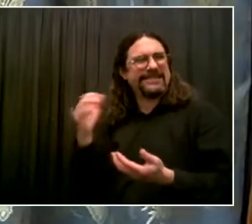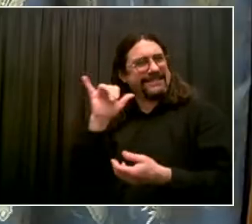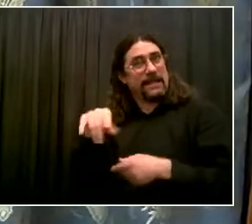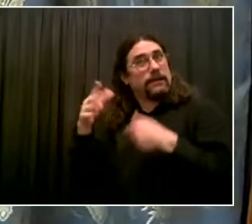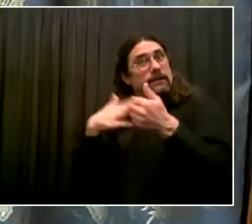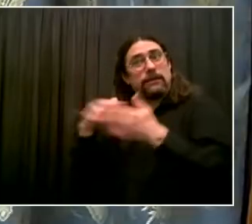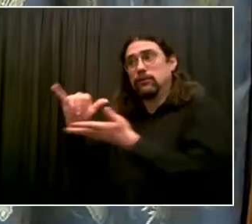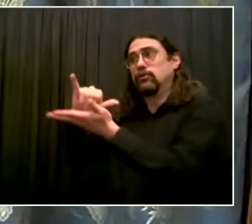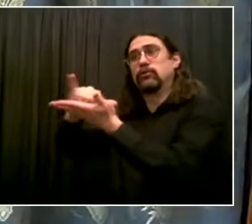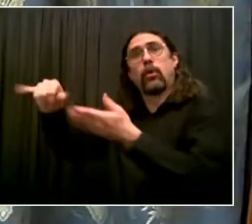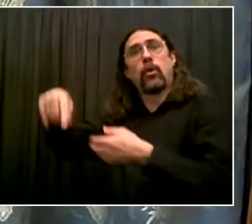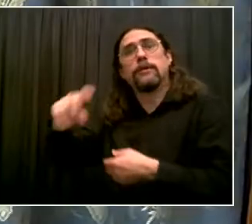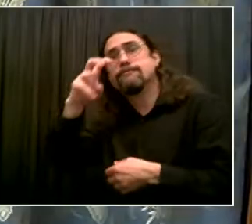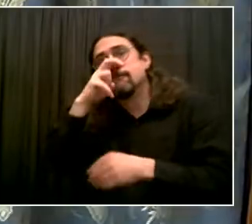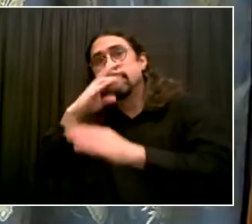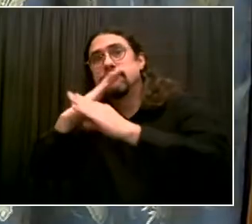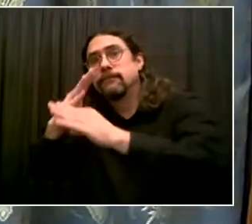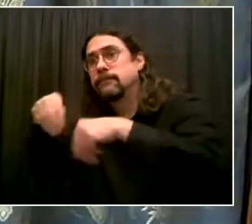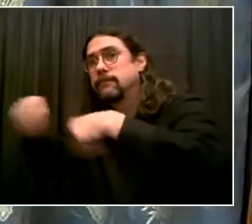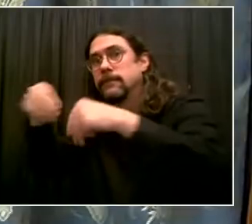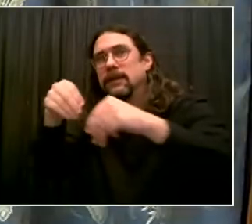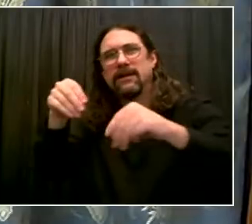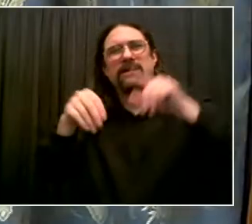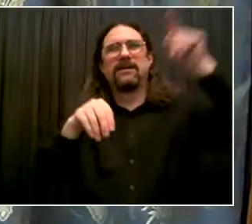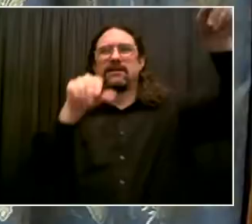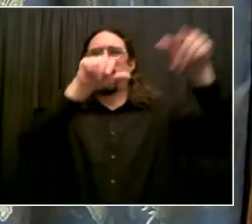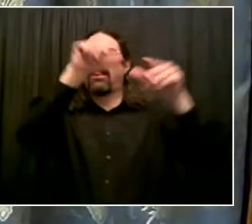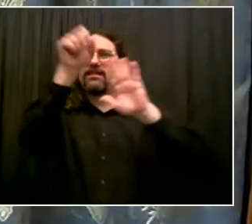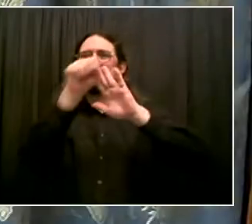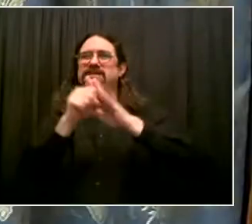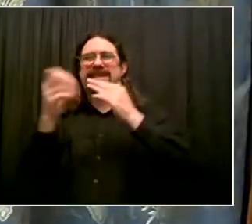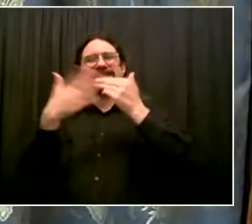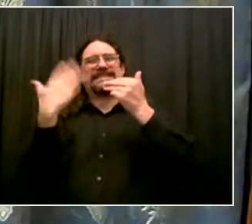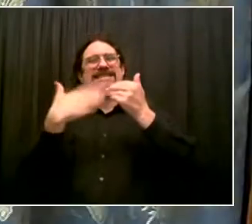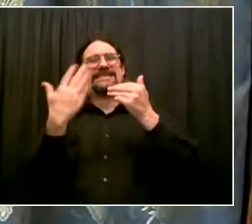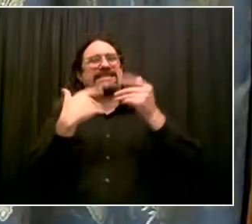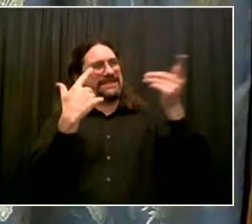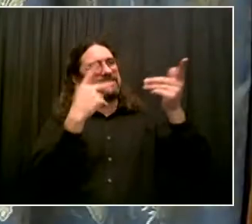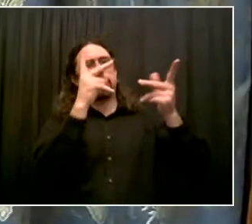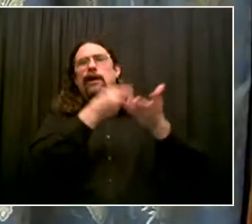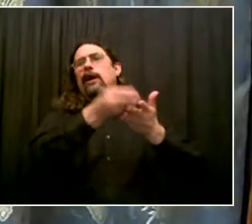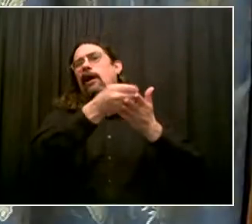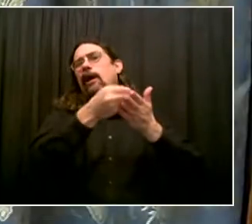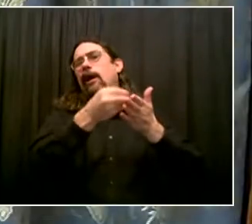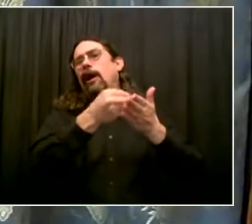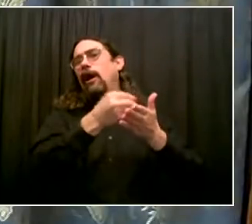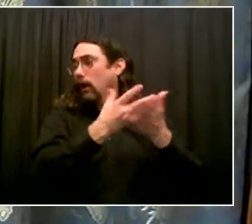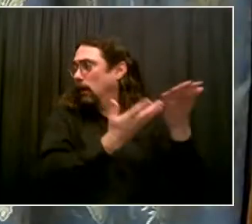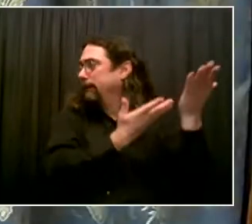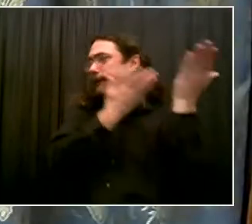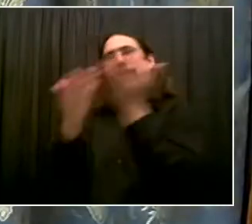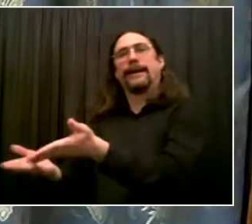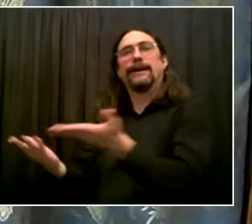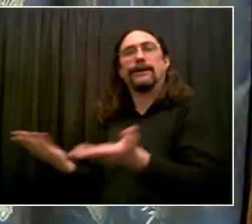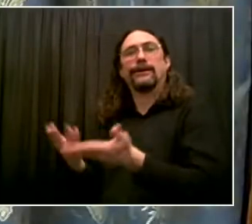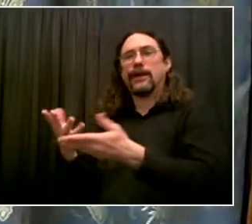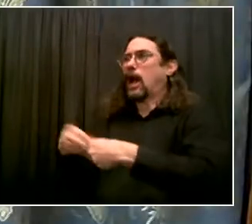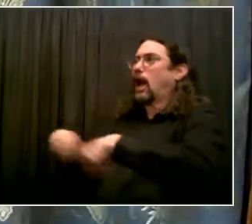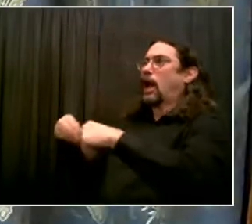ARE SHUTTING DOWN THAT PIPELINE TO KNOW HATT WE ARE TAKING GUNS OFF THE STREET AND MAKING THEM LESS AVAILABLE TO THE PEOPLE OF